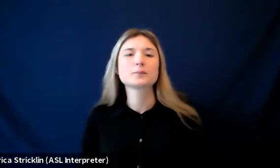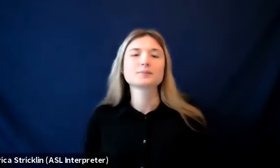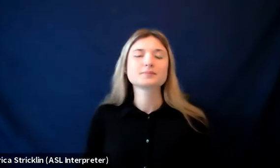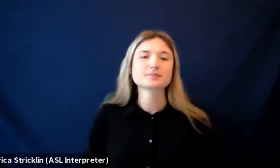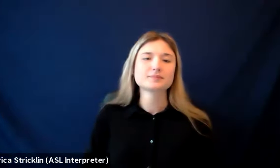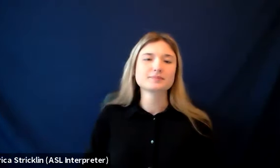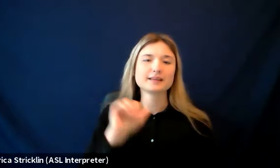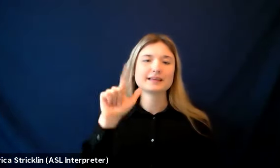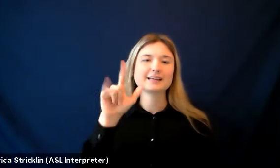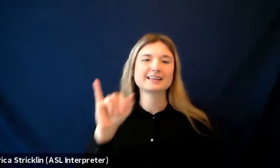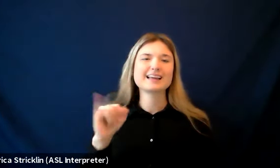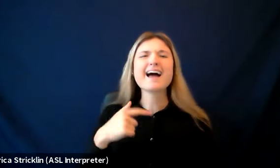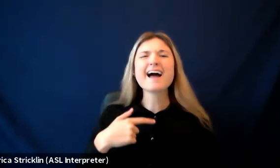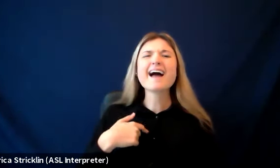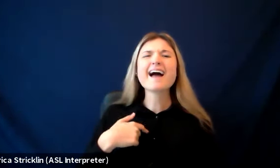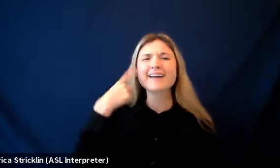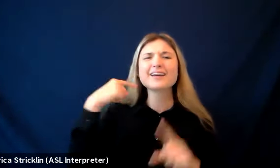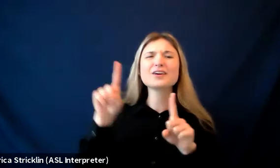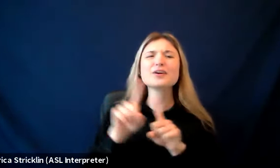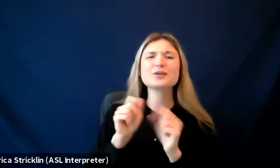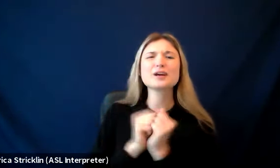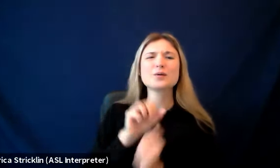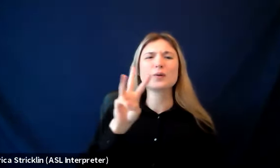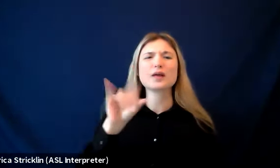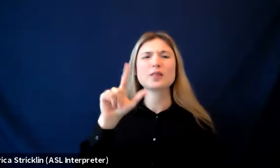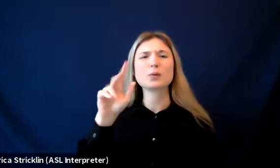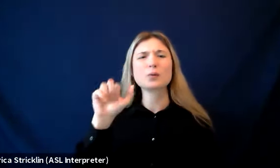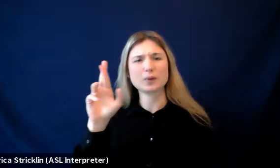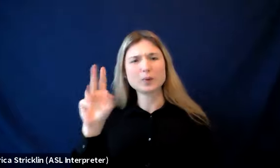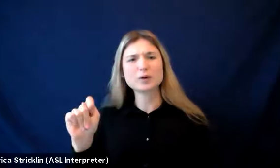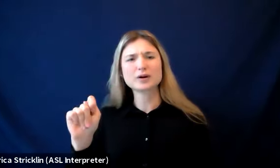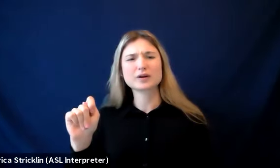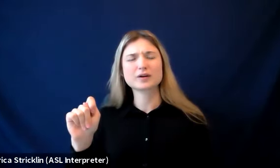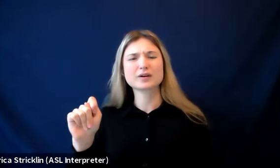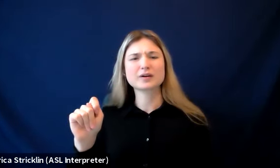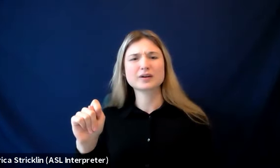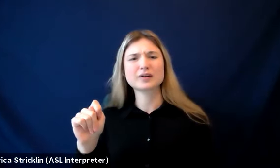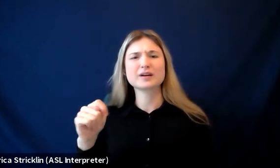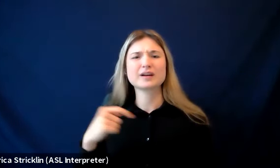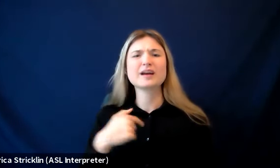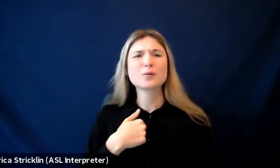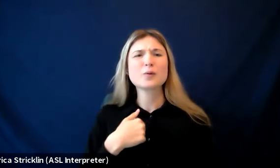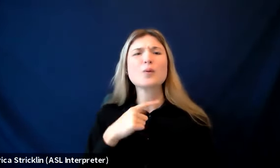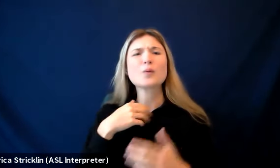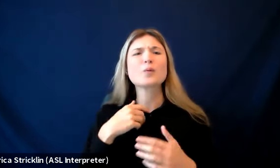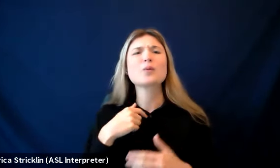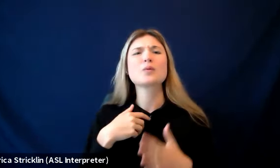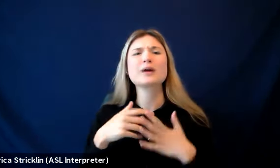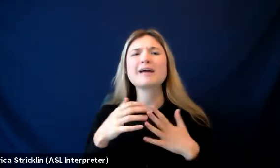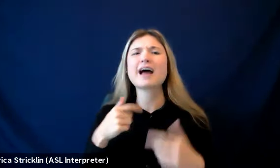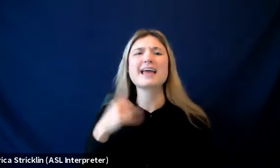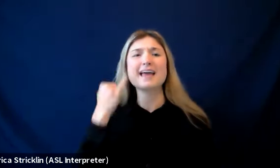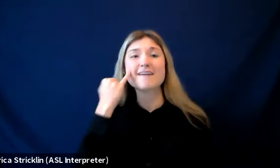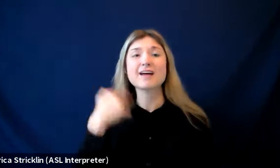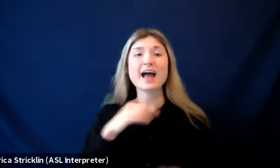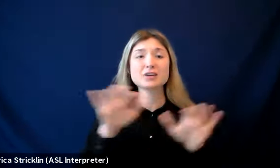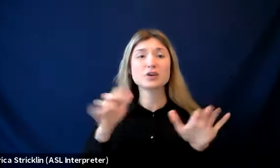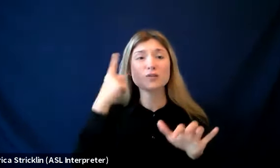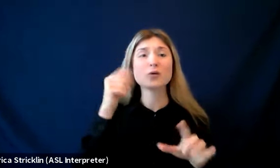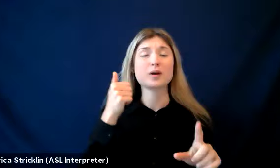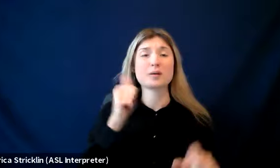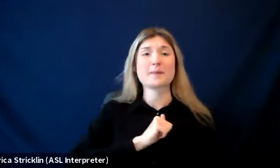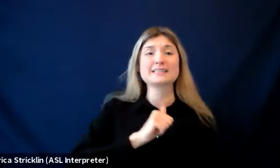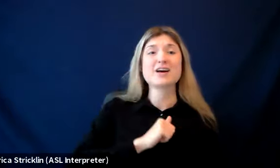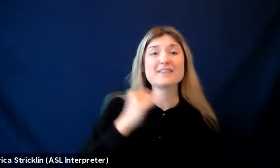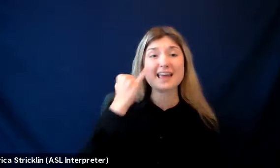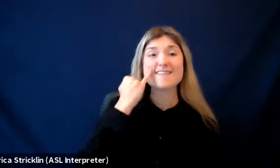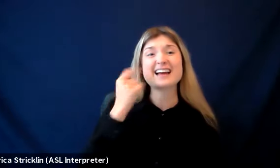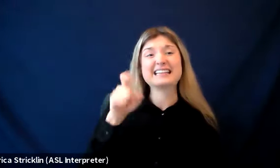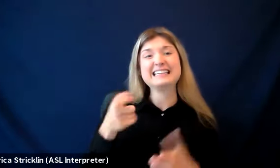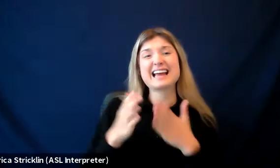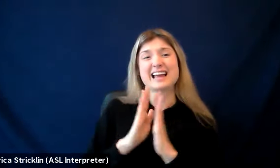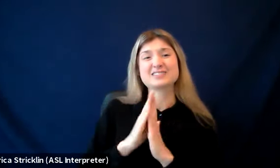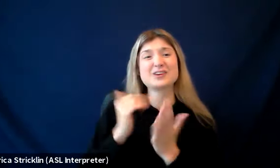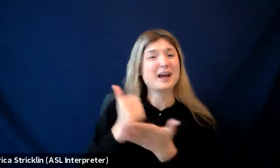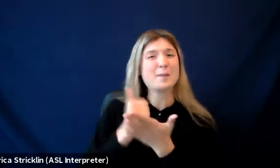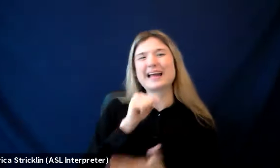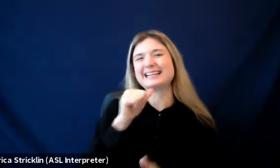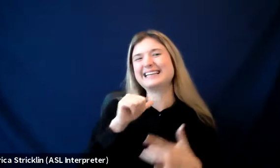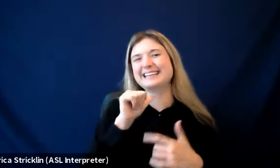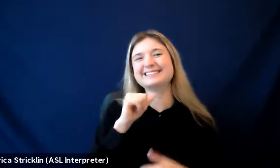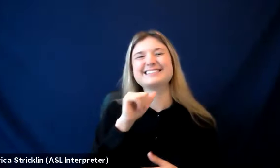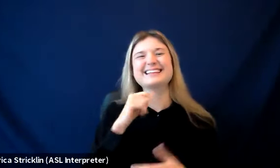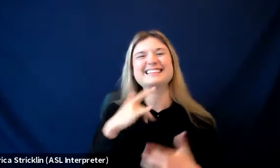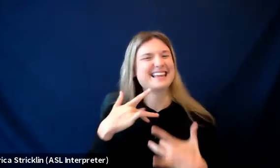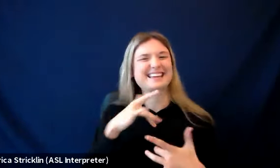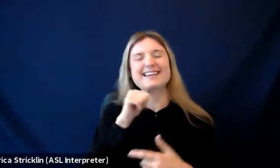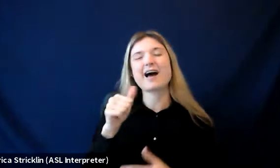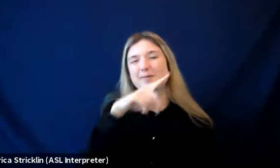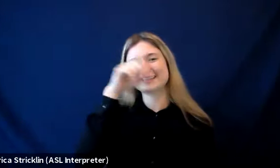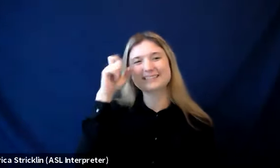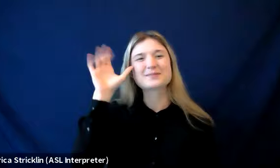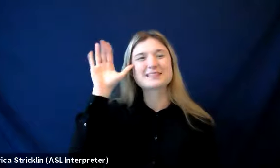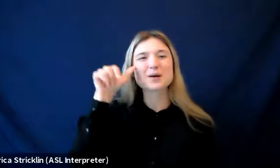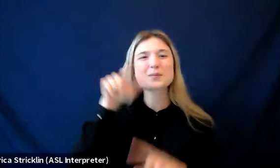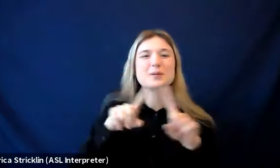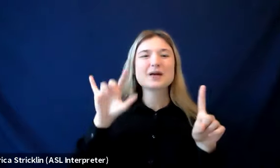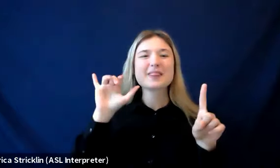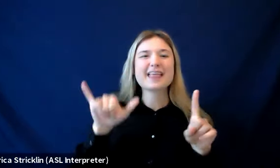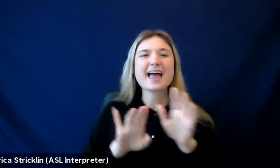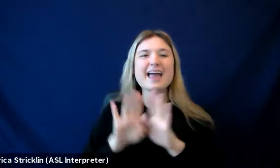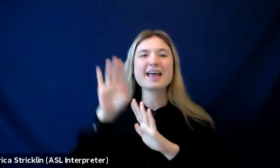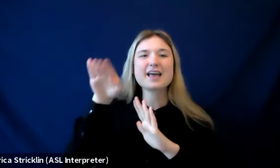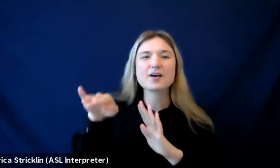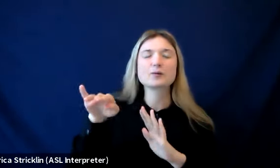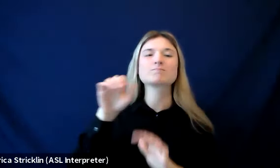I heard it's whenever I kind of, you know, do something for myself even when I have to ask for help because I'm very stubborn and refuse to do that a lot of times, but it's just crossing over that little heel because even though I want to do it I have